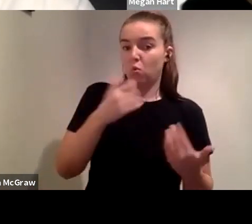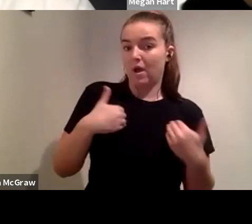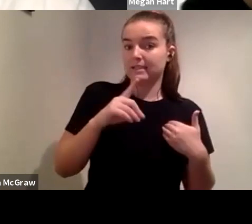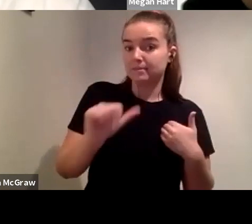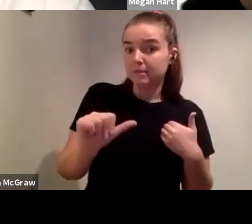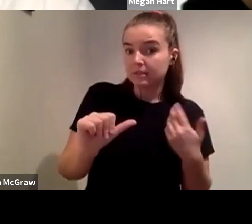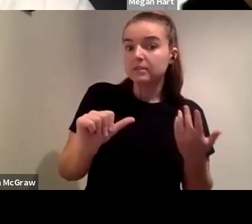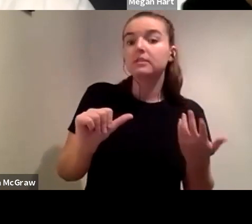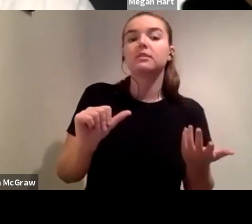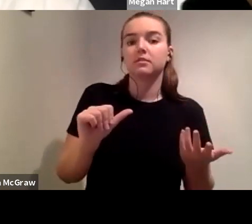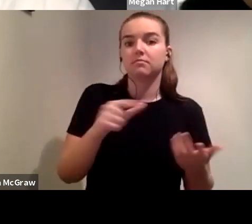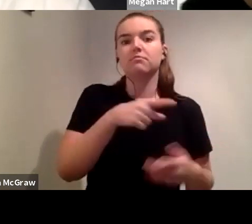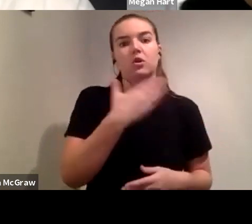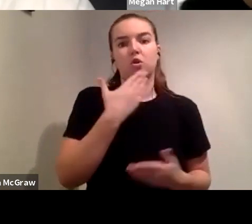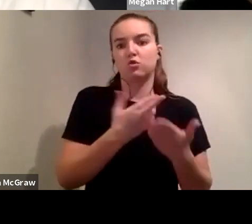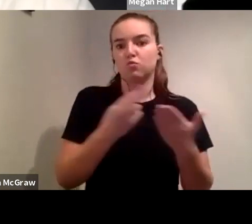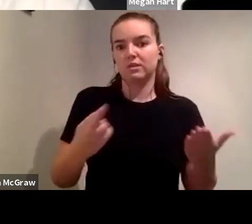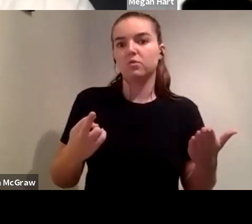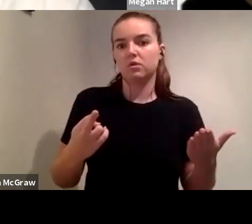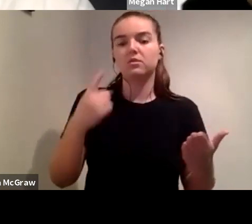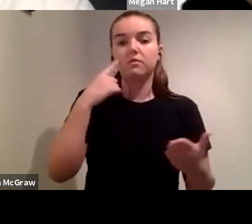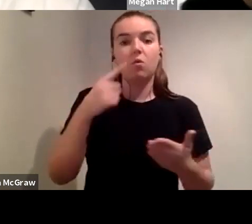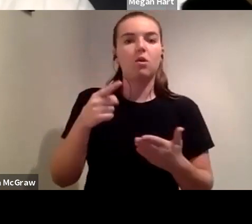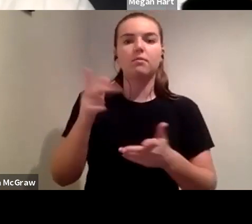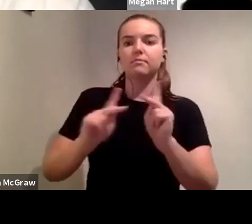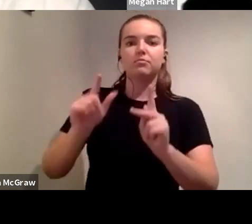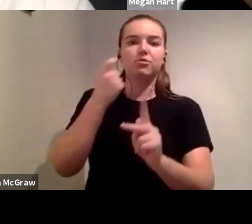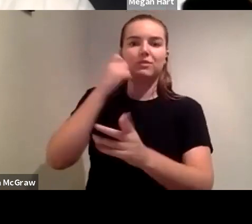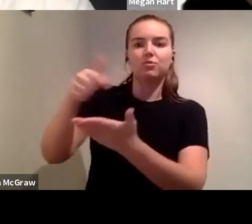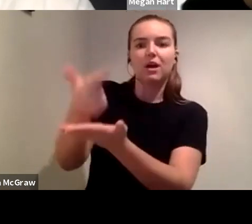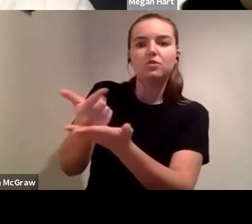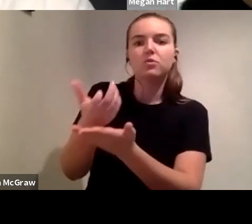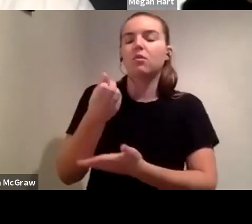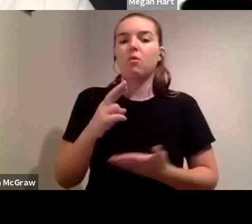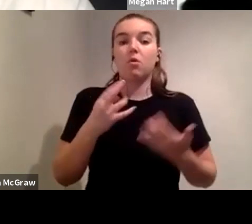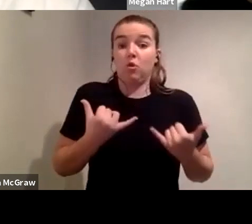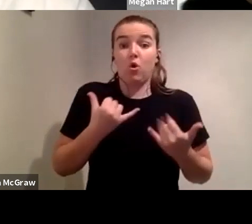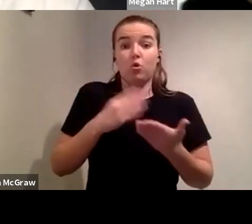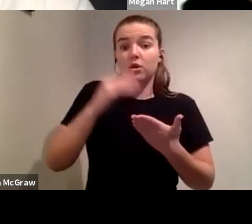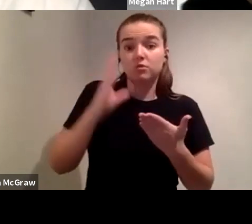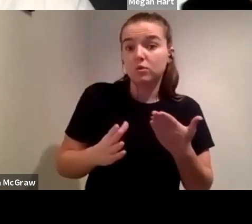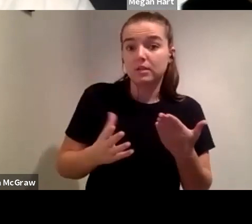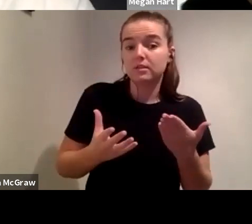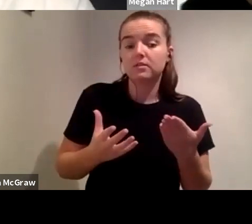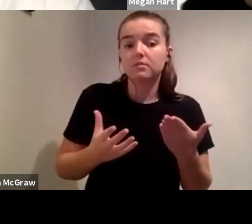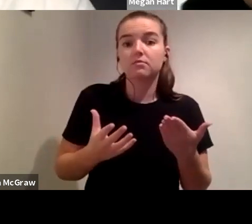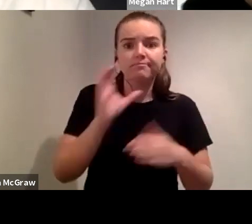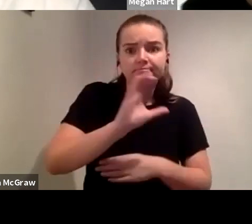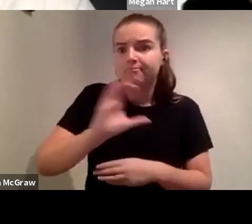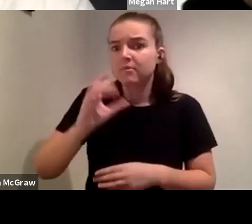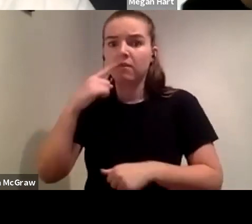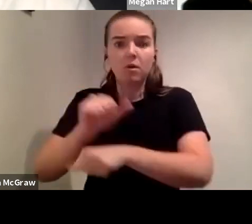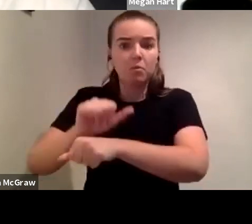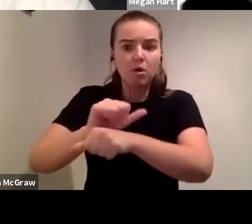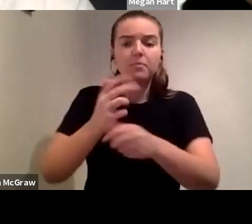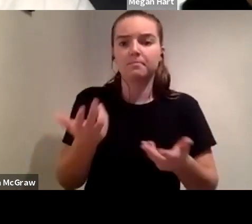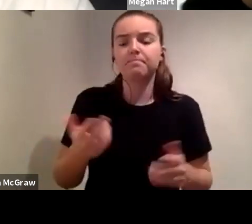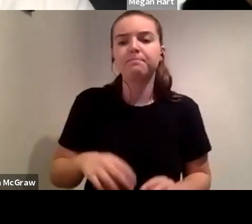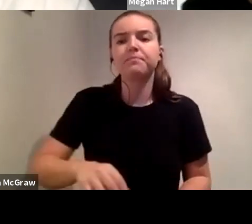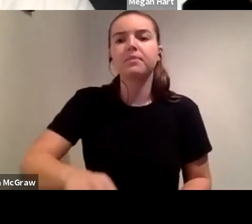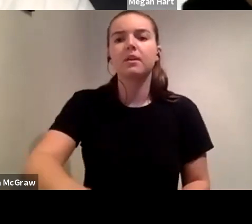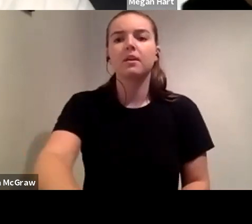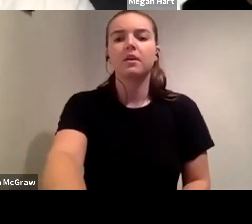They know the students who often have disabilities.